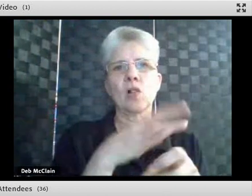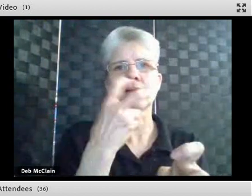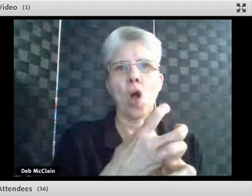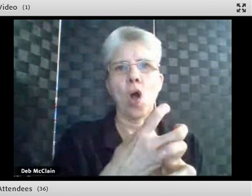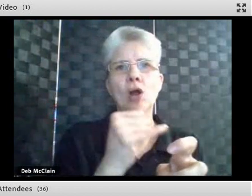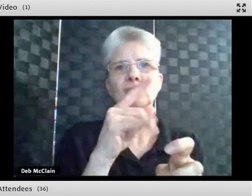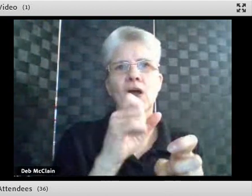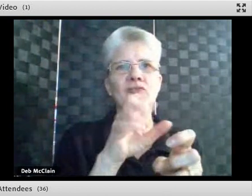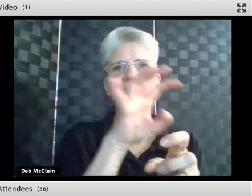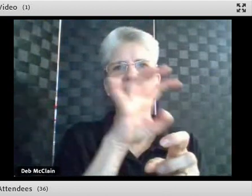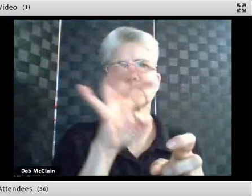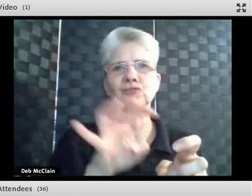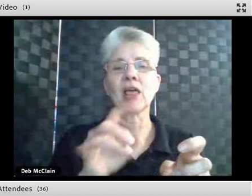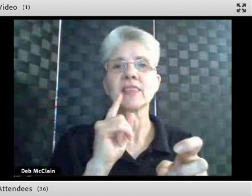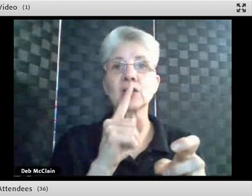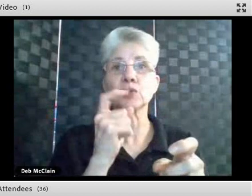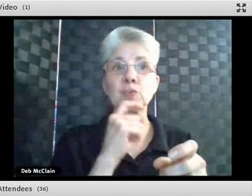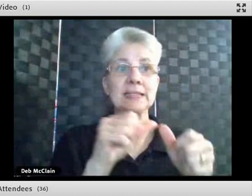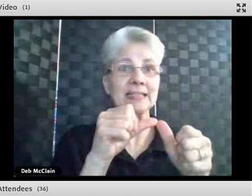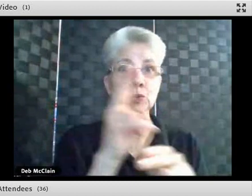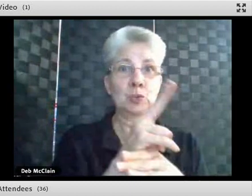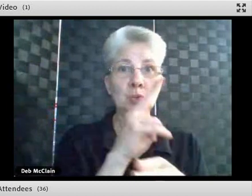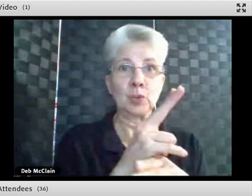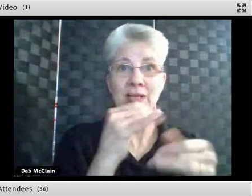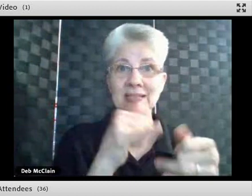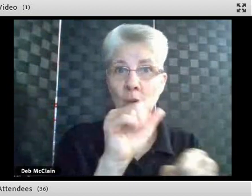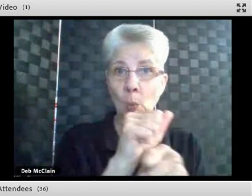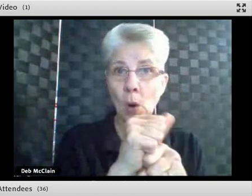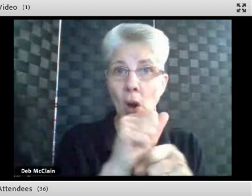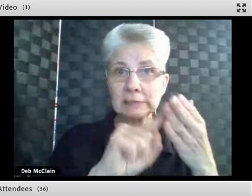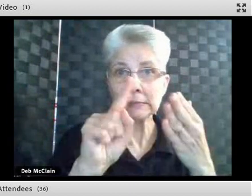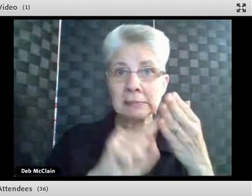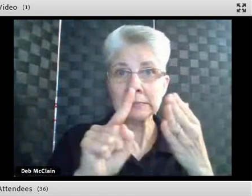that you are continually having to access and ensure are still working.